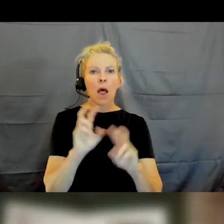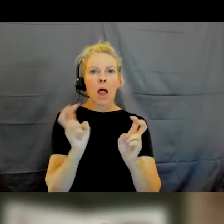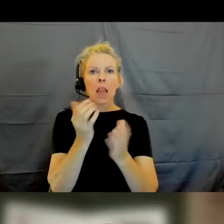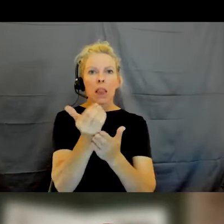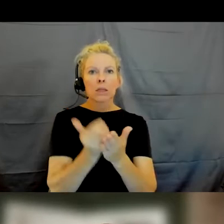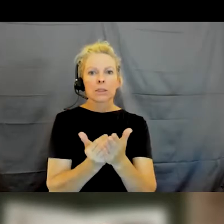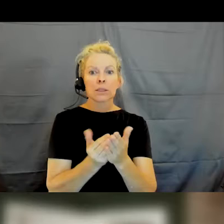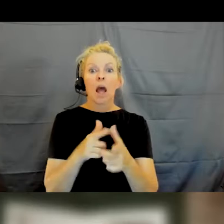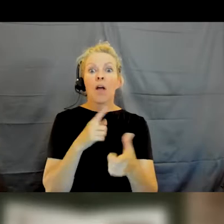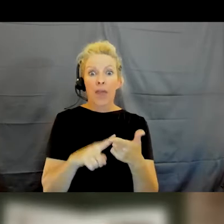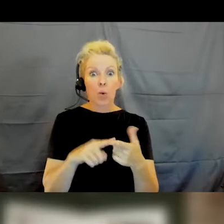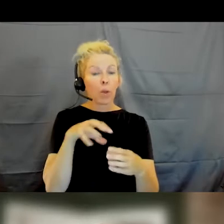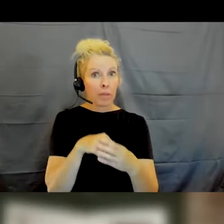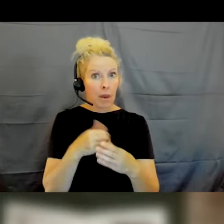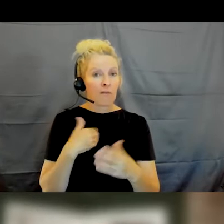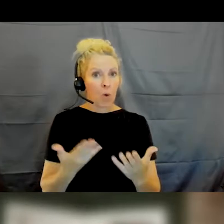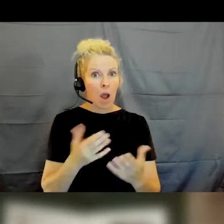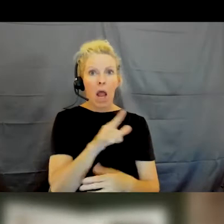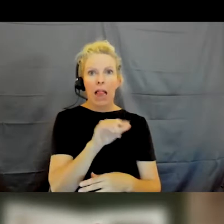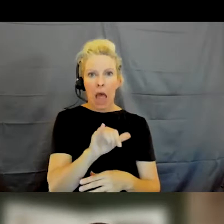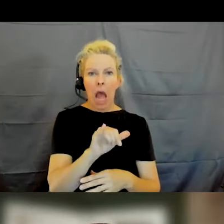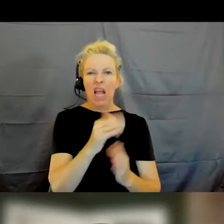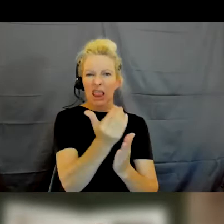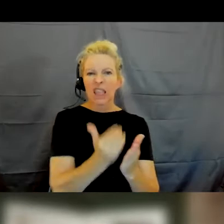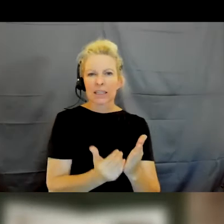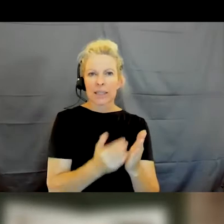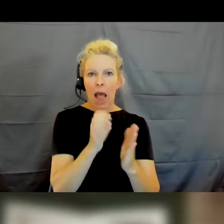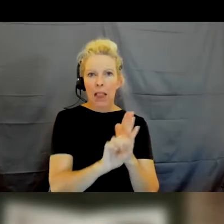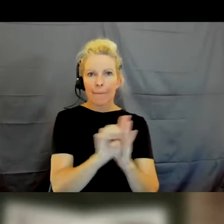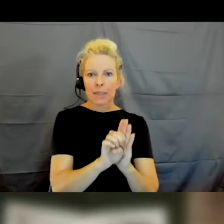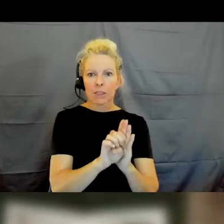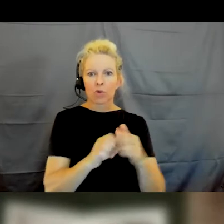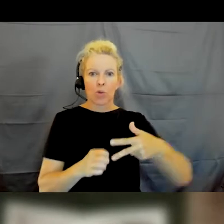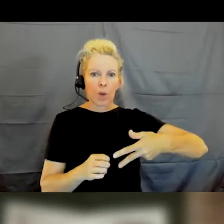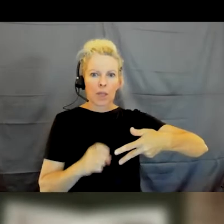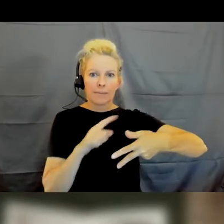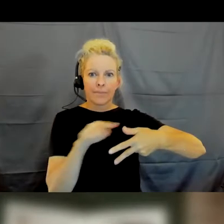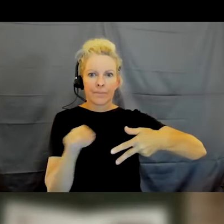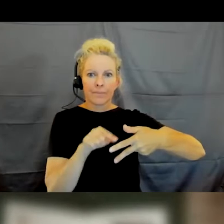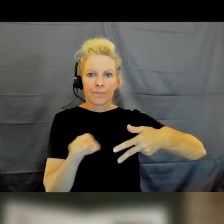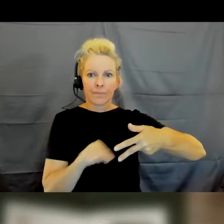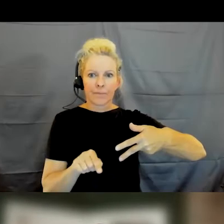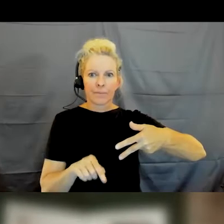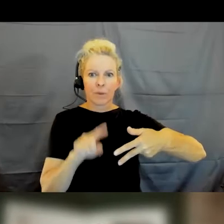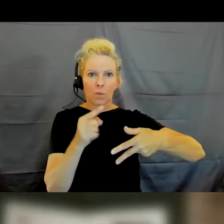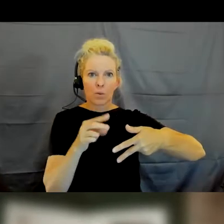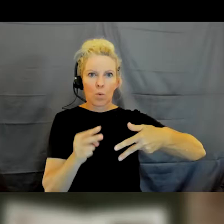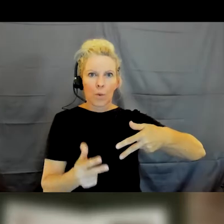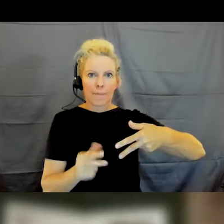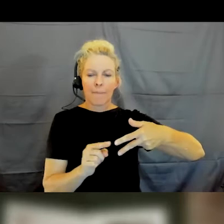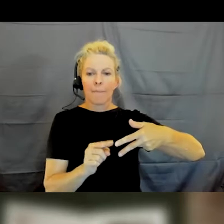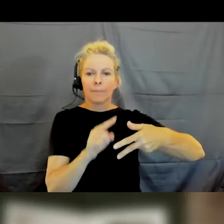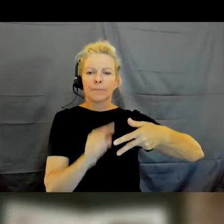have list item elements, HTML, three of them in this example. This is a little bit cheating